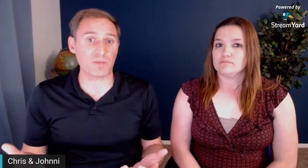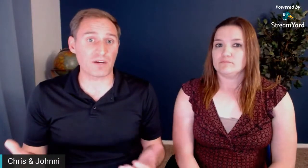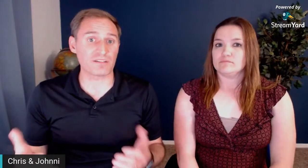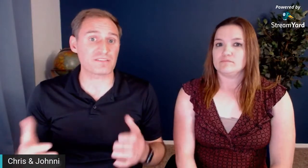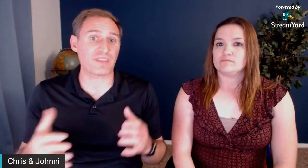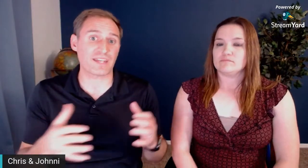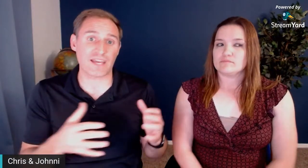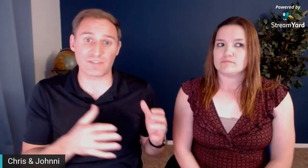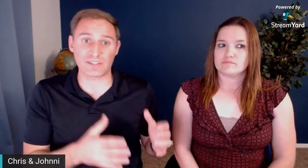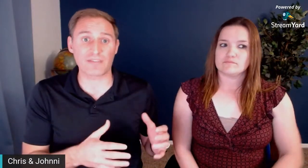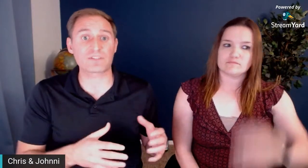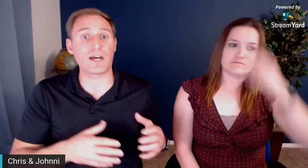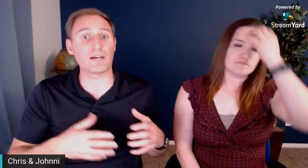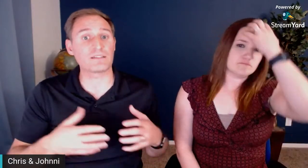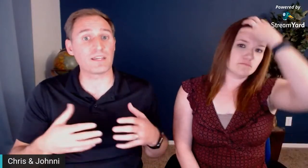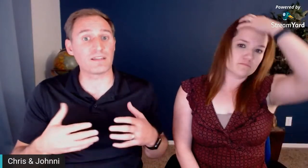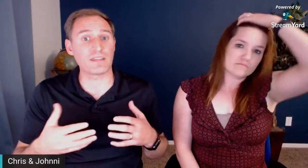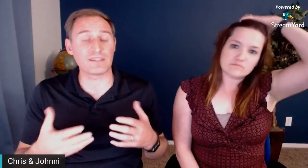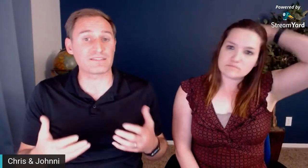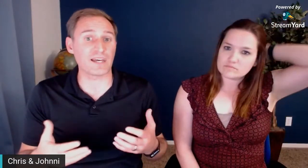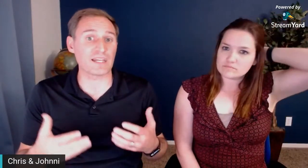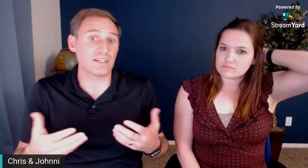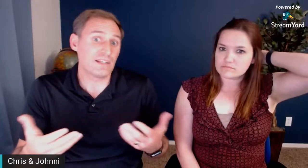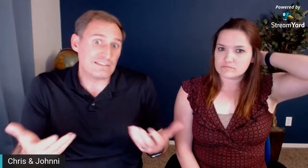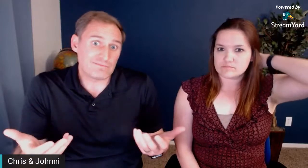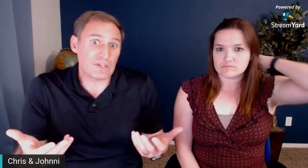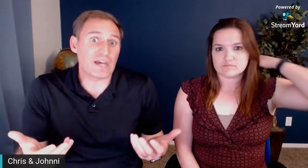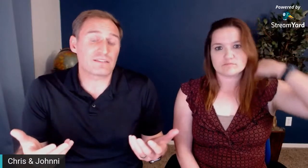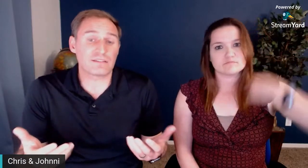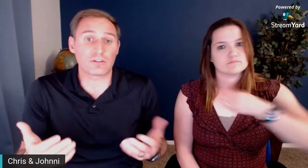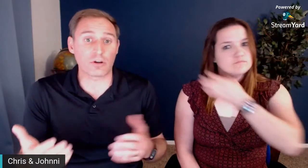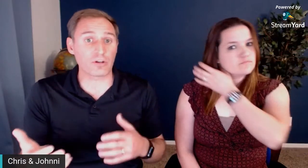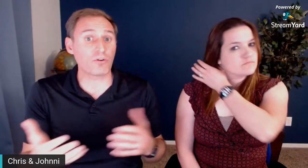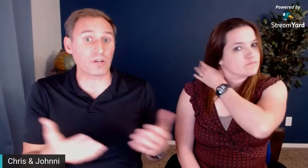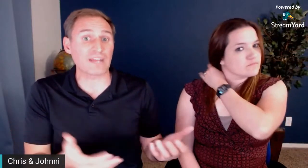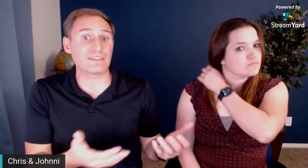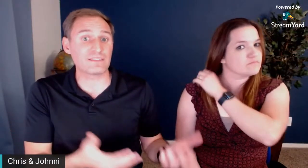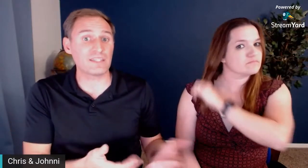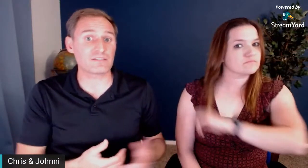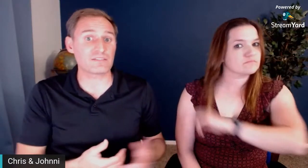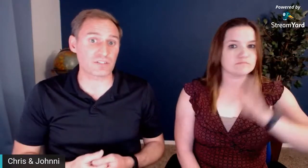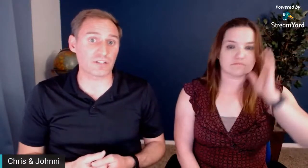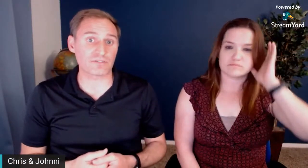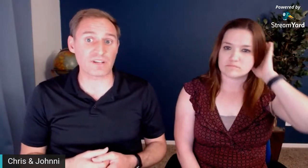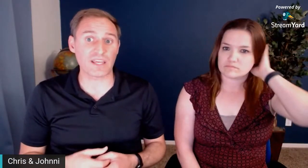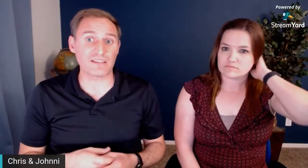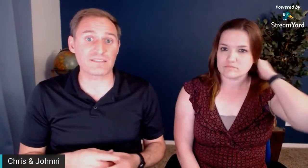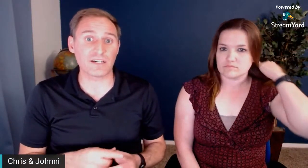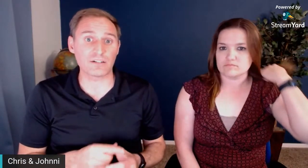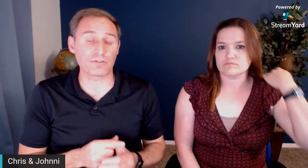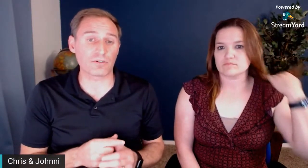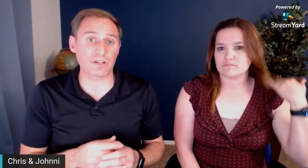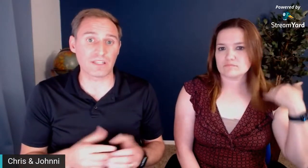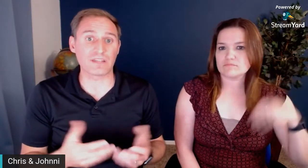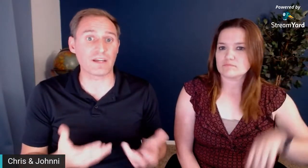parents that have a deaf child and they decide not to learn or not to teach their children asl or any